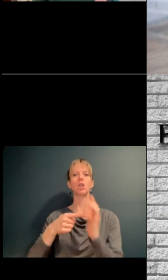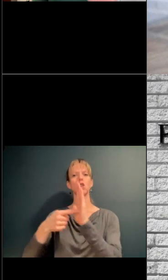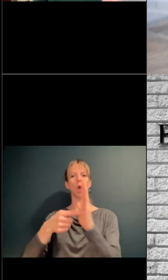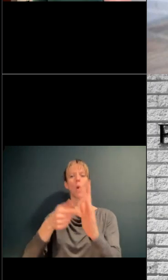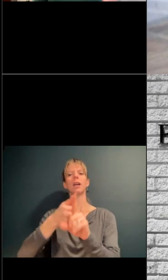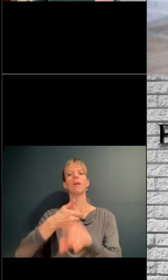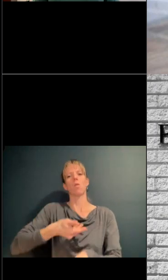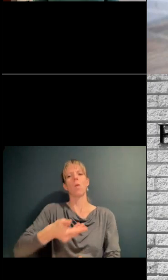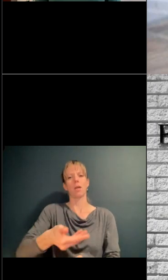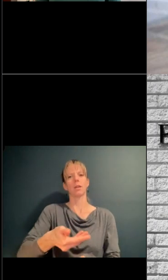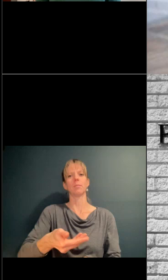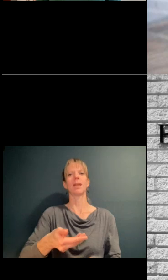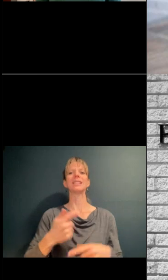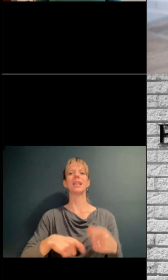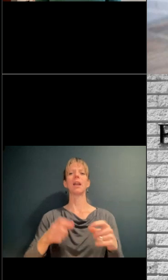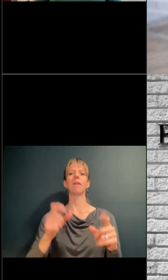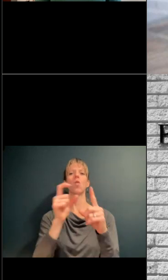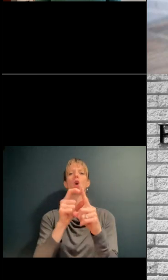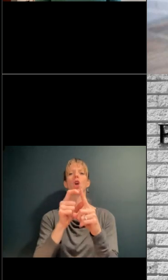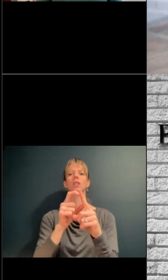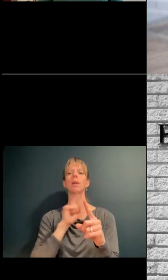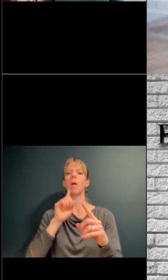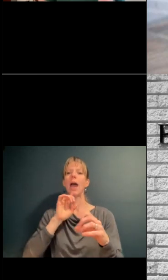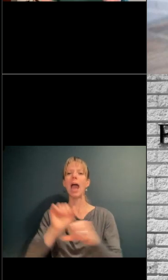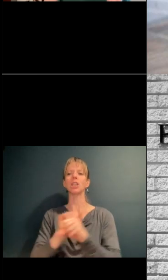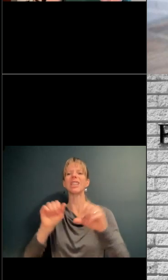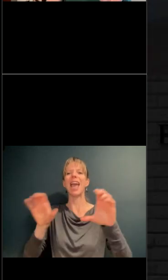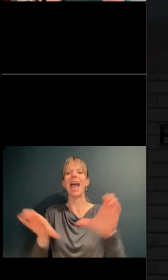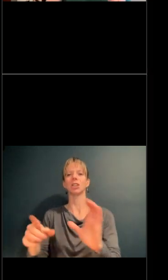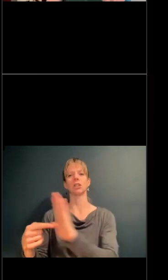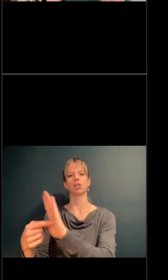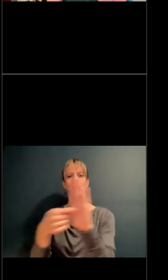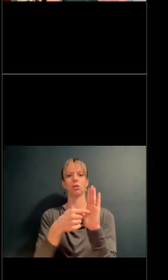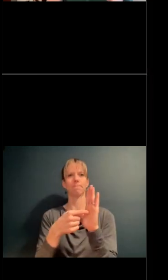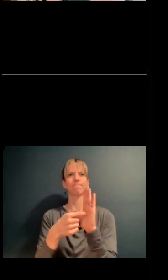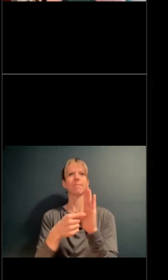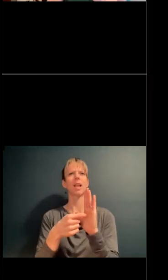That's a very different posture. And often I think for many families,